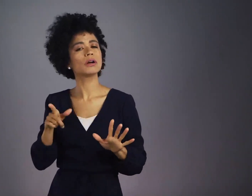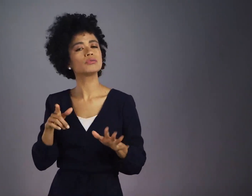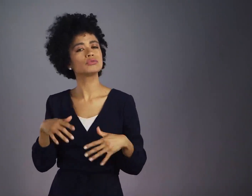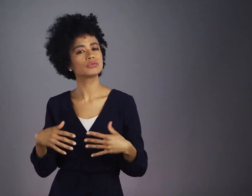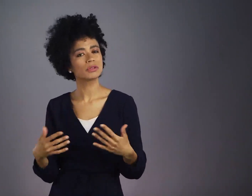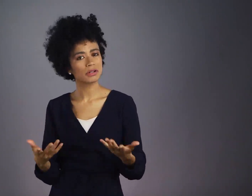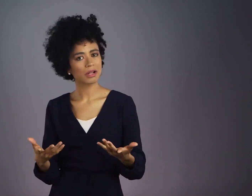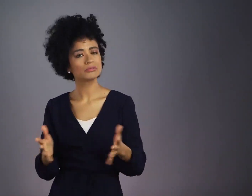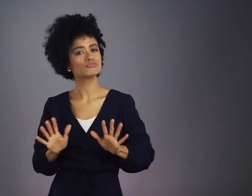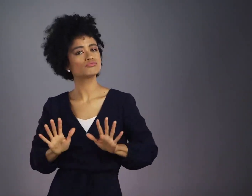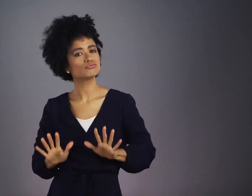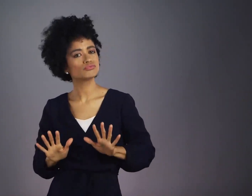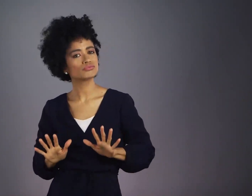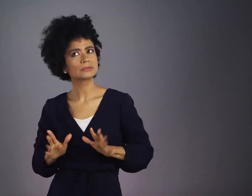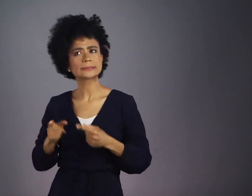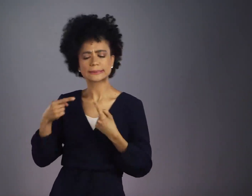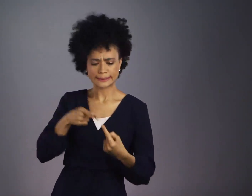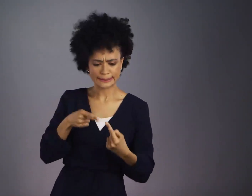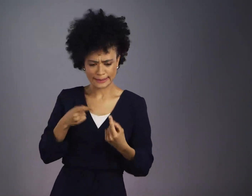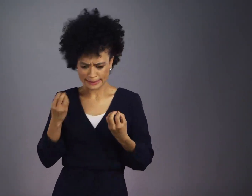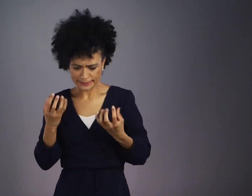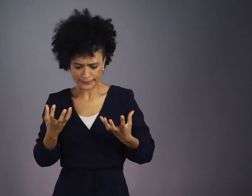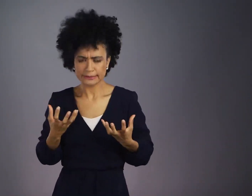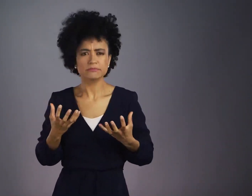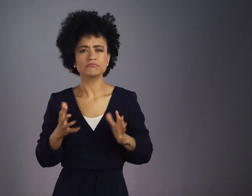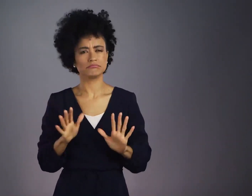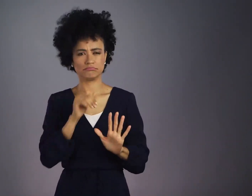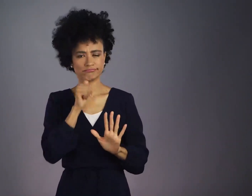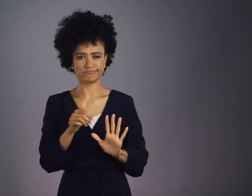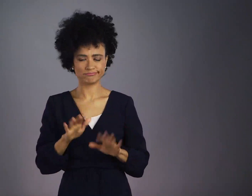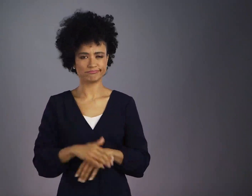We relax and take it easy. We don’t struggle.